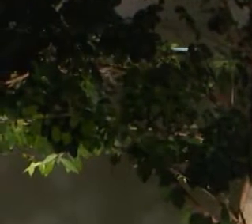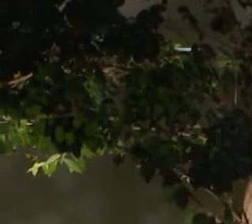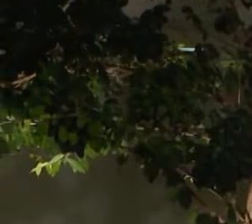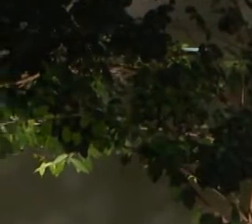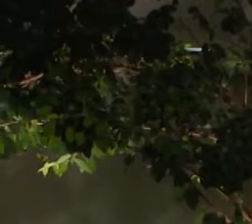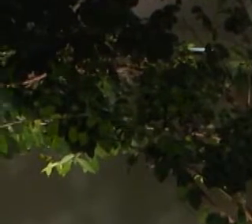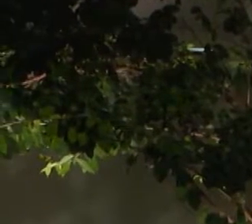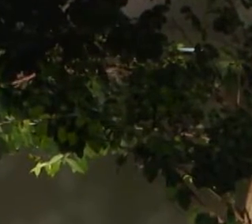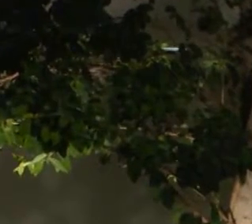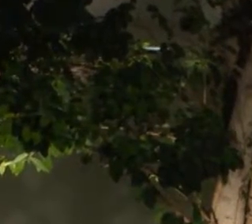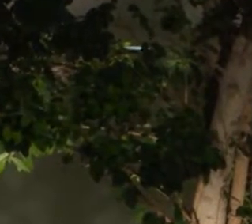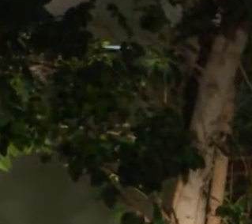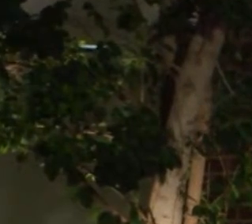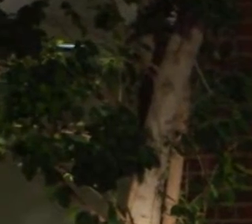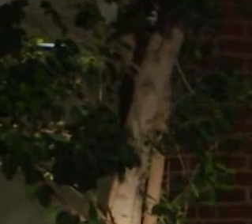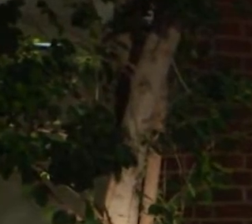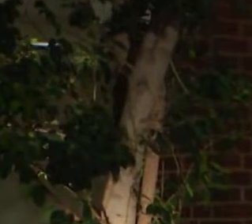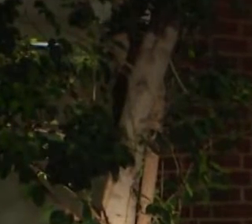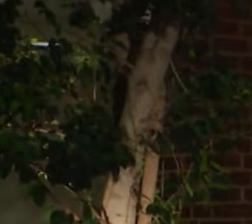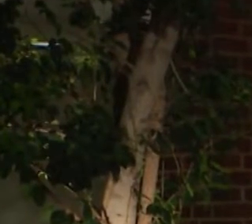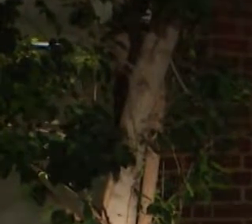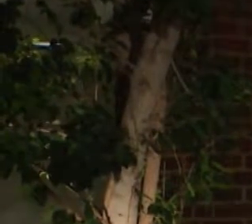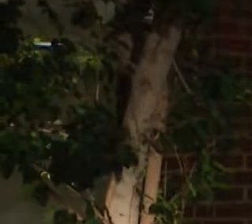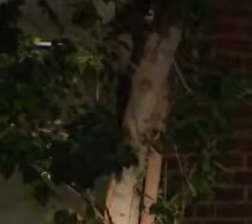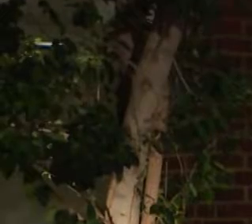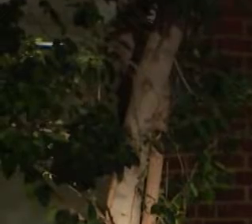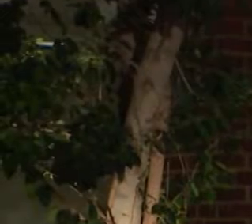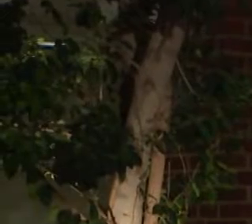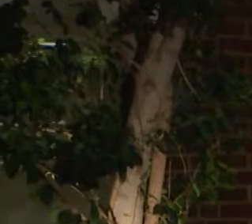THAT IF WE GET THINGS RIGHT IN EDUCATION, ALL OF THE OTHER